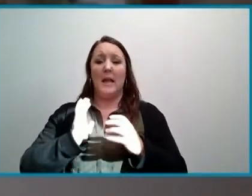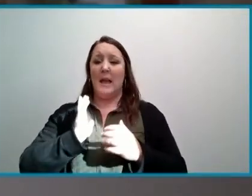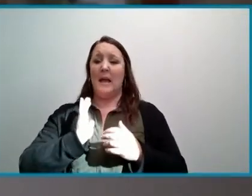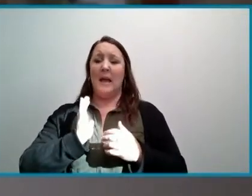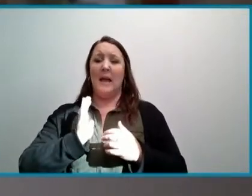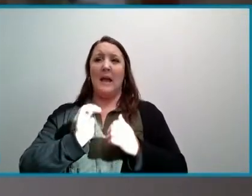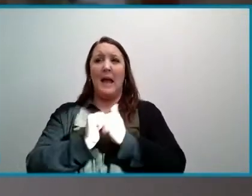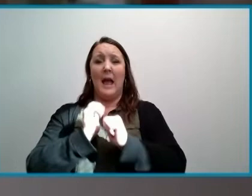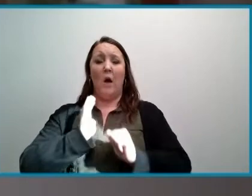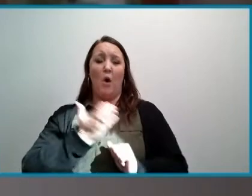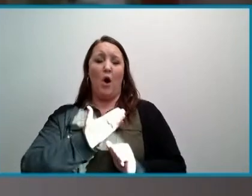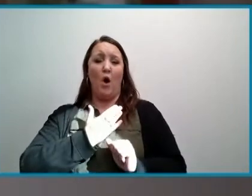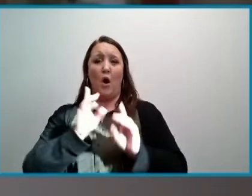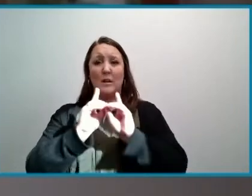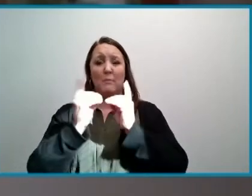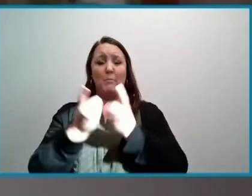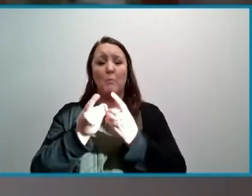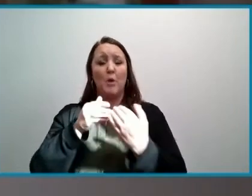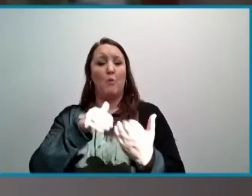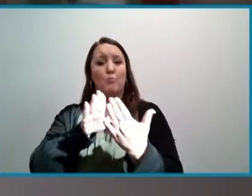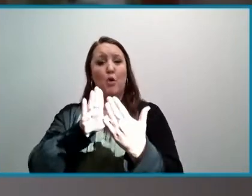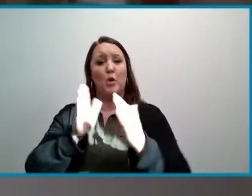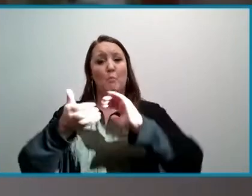partnership as a whole, um,